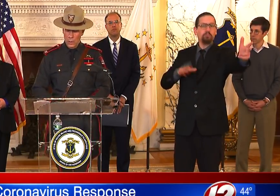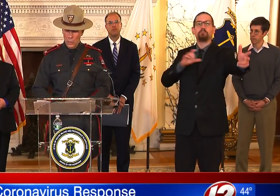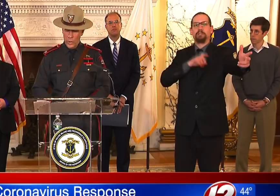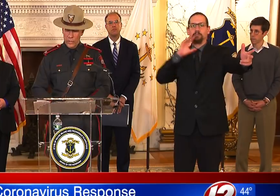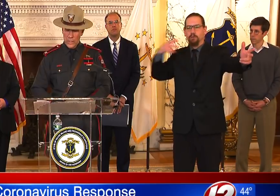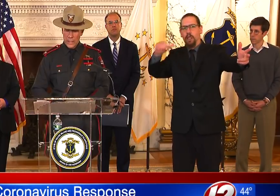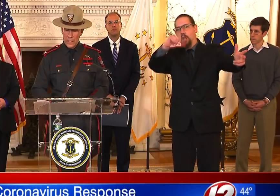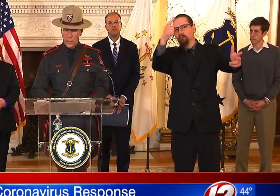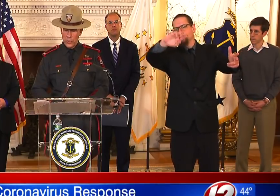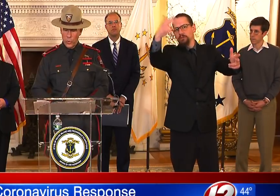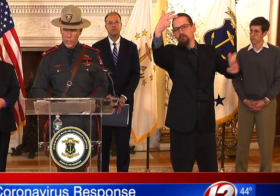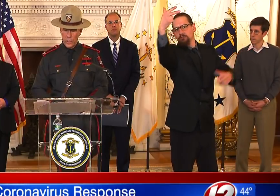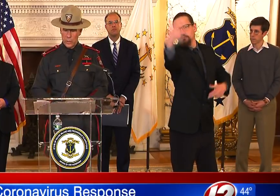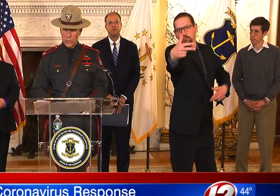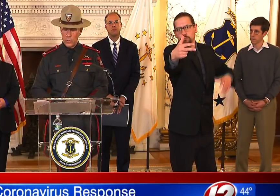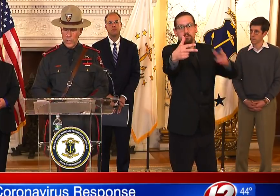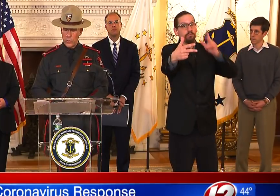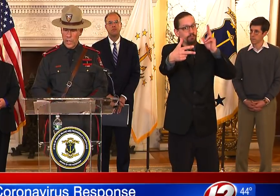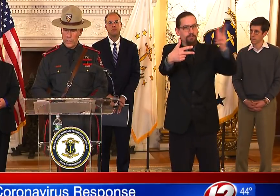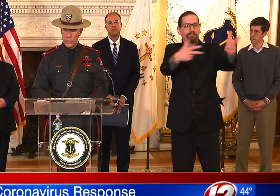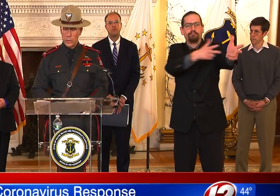CLOSEST ONE THAT THEY COME TO.